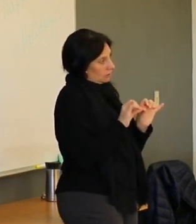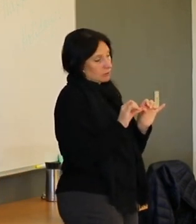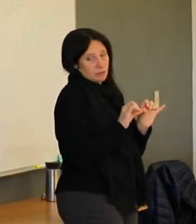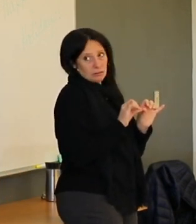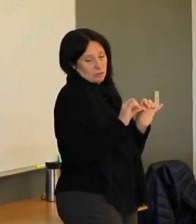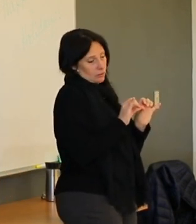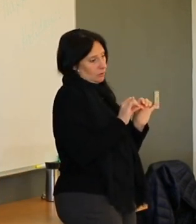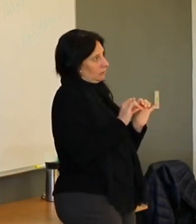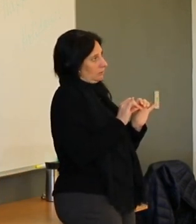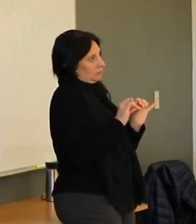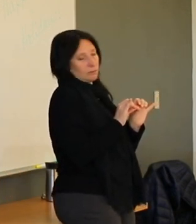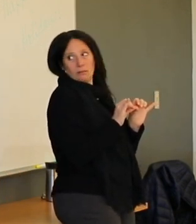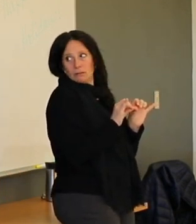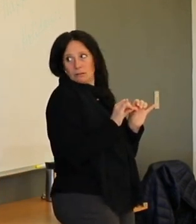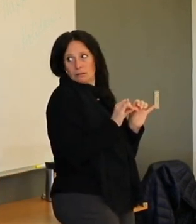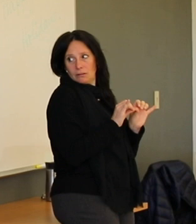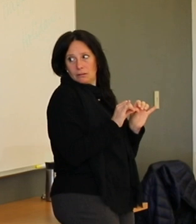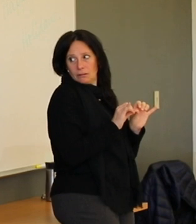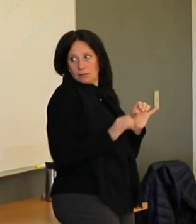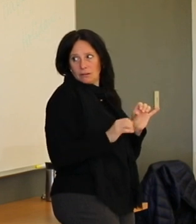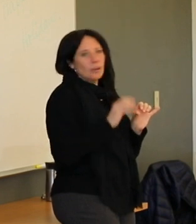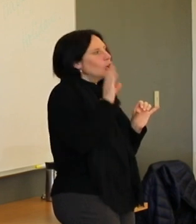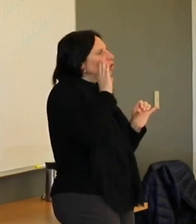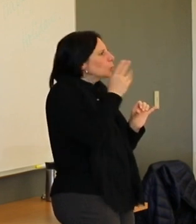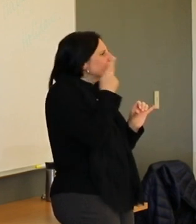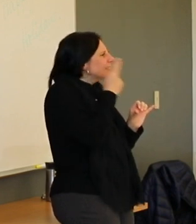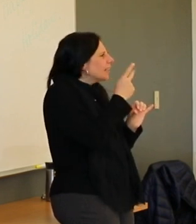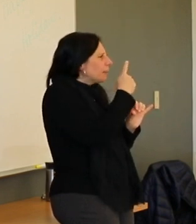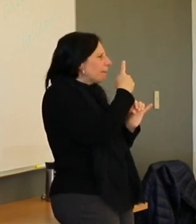will I don't put this in, there'll be this little black box within a